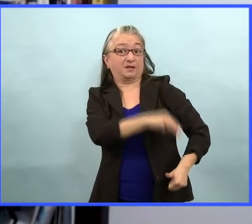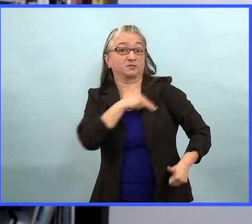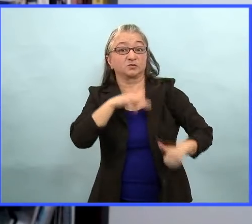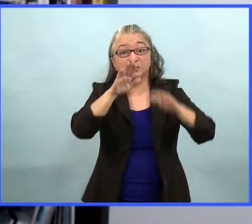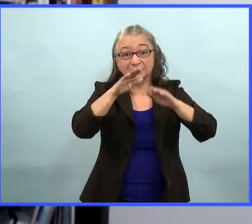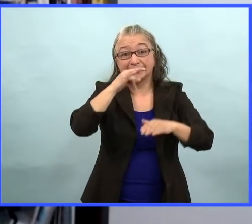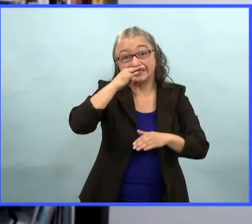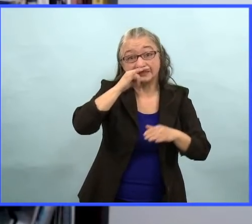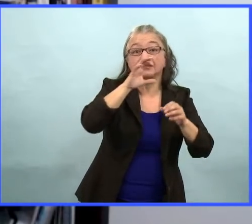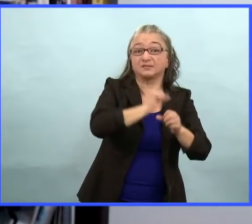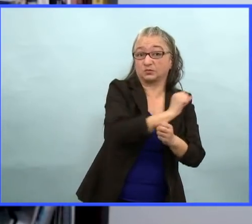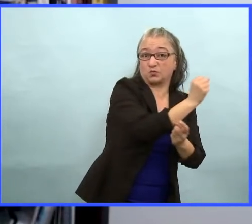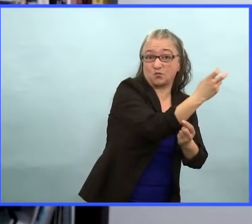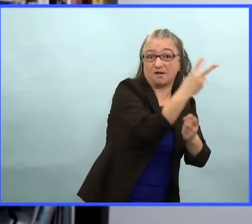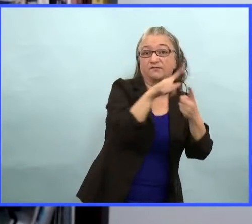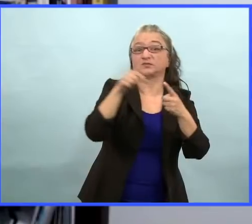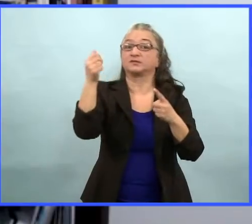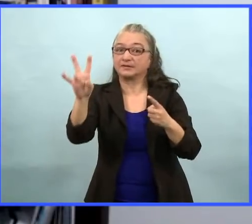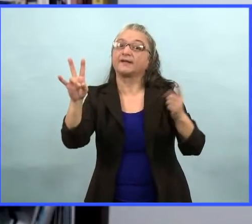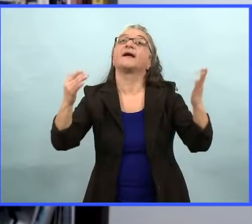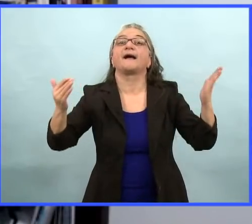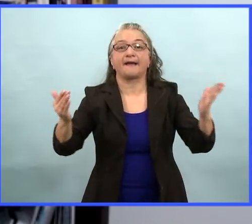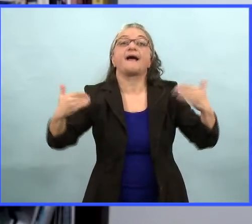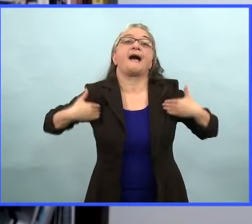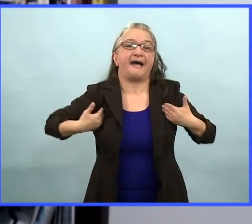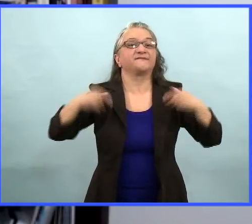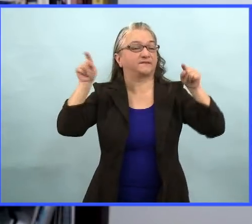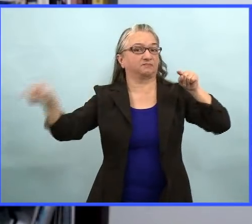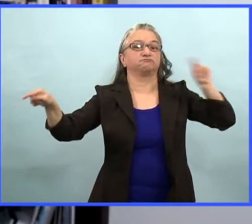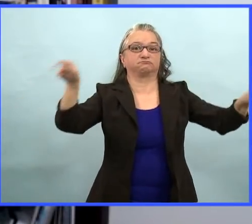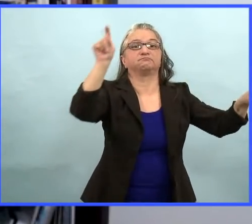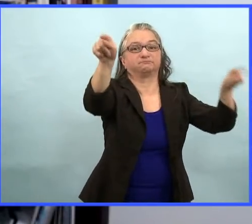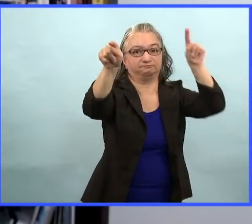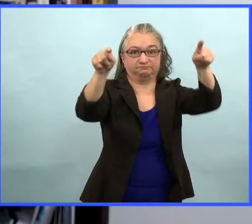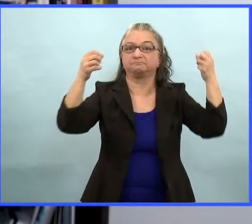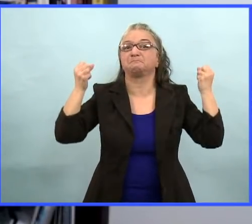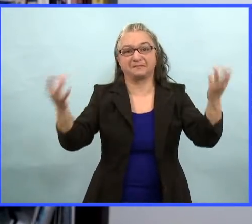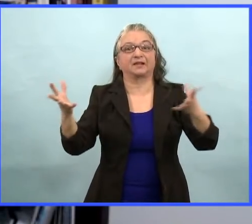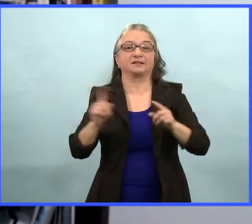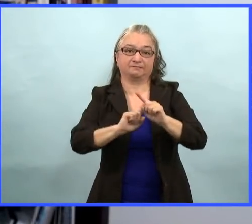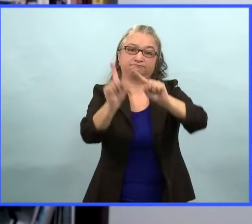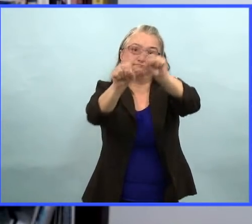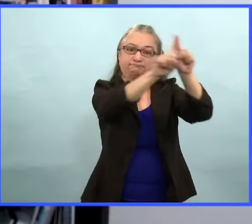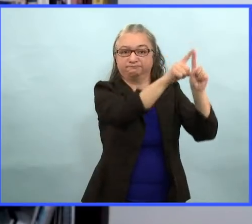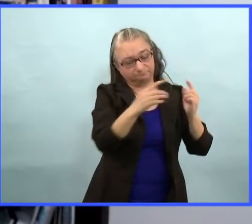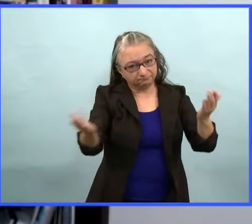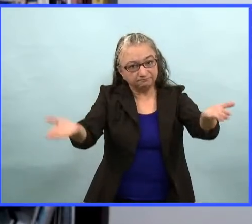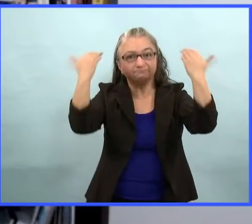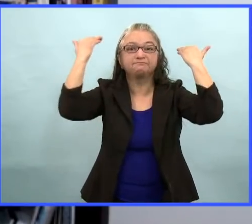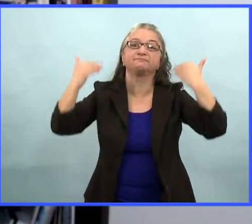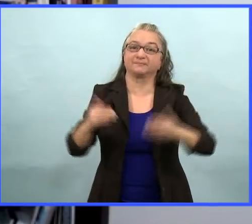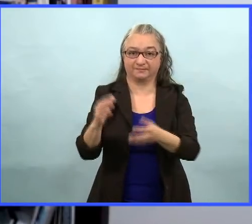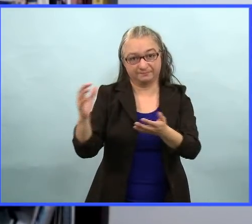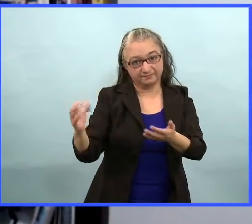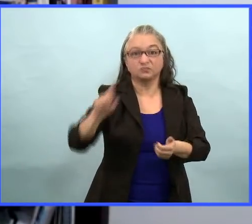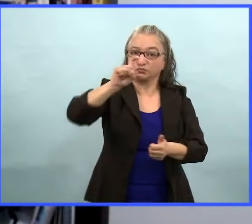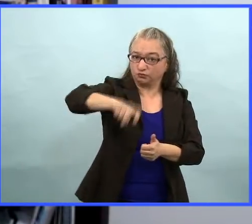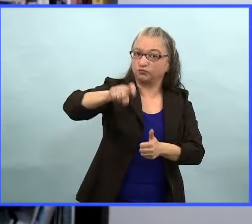as protected as possible against this virus and its variants so there are several factors